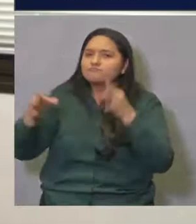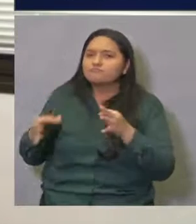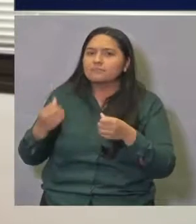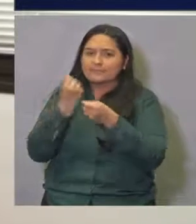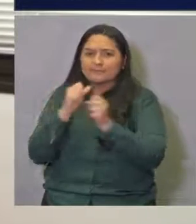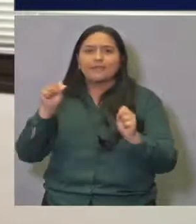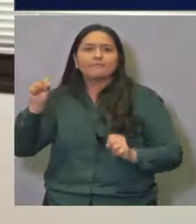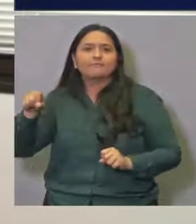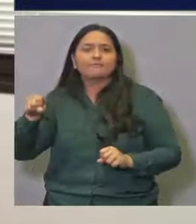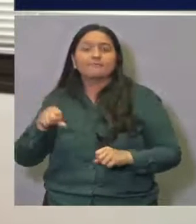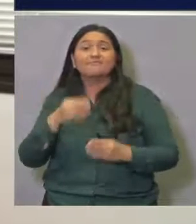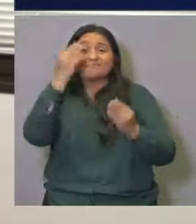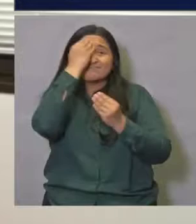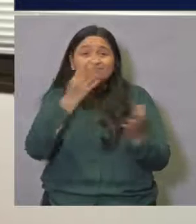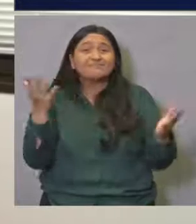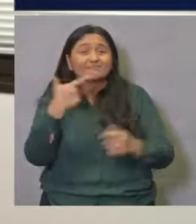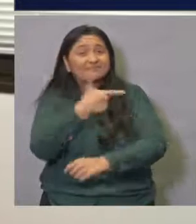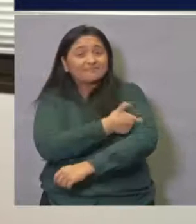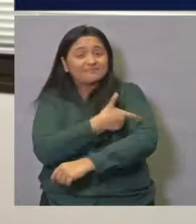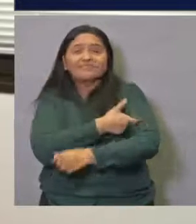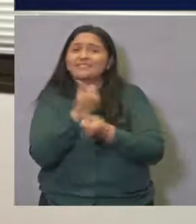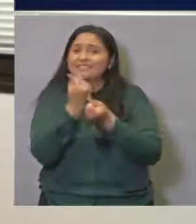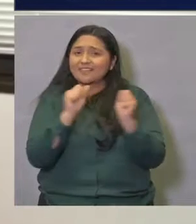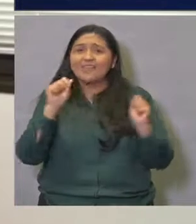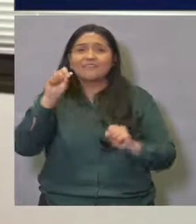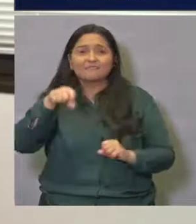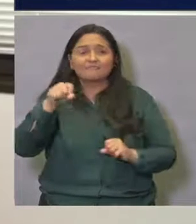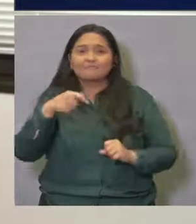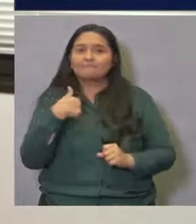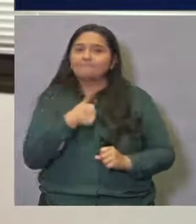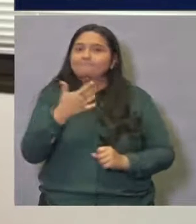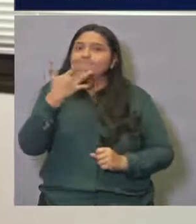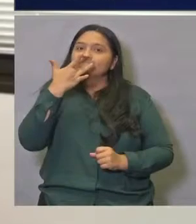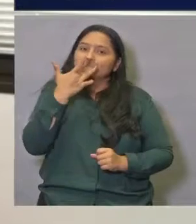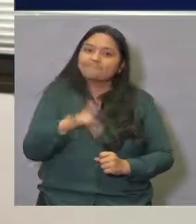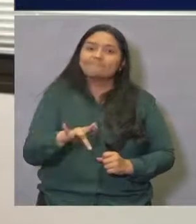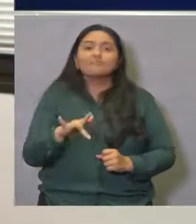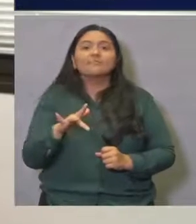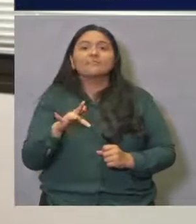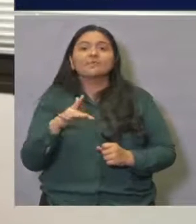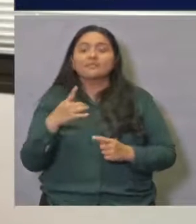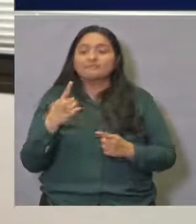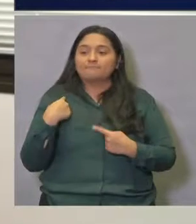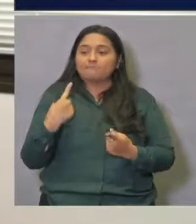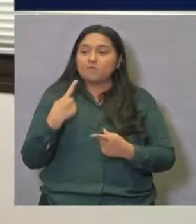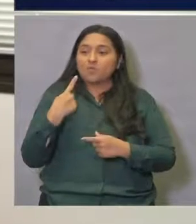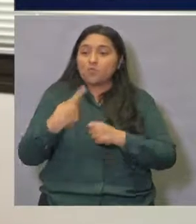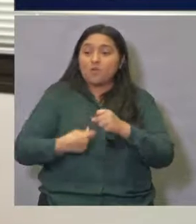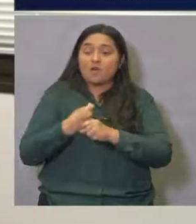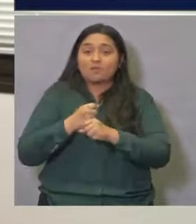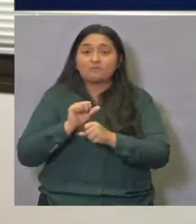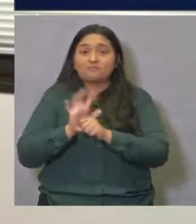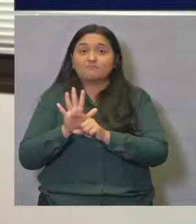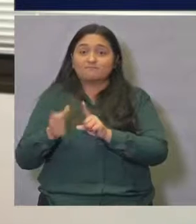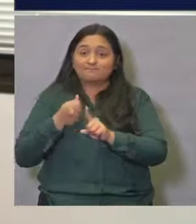ALALQUR R DU S SOBRE LAS